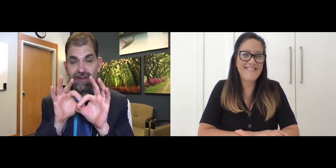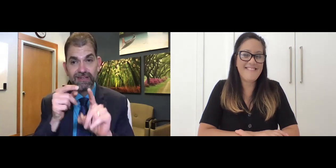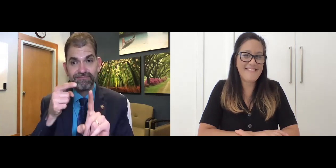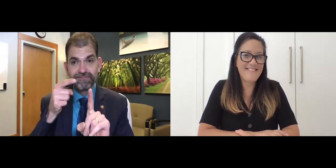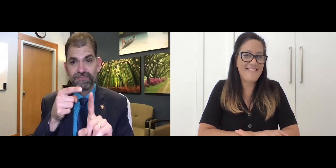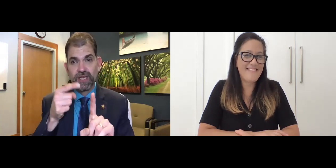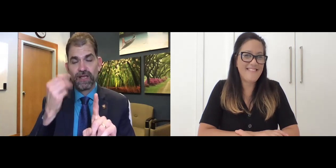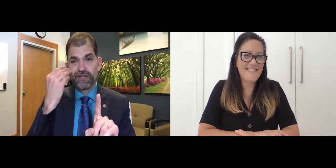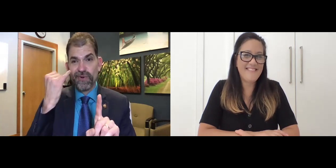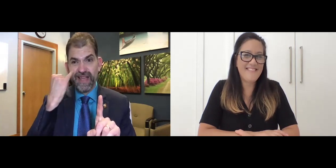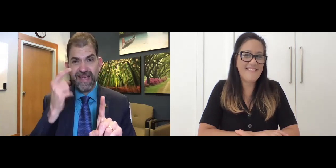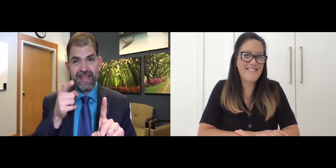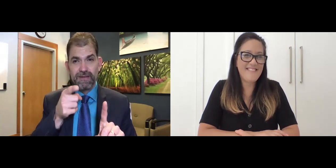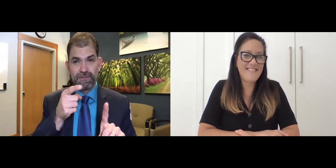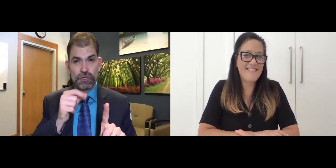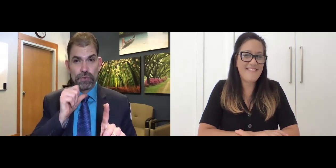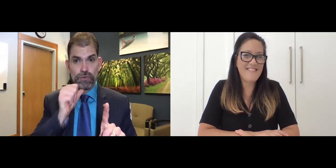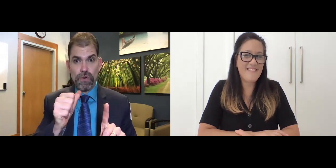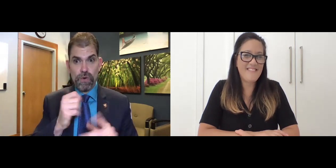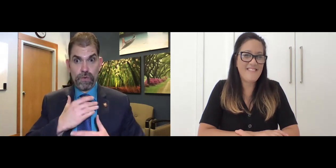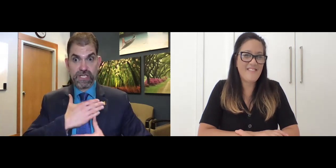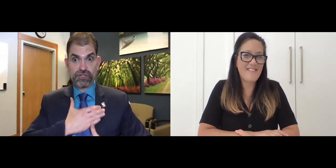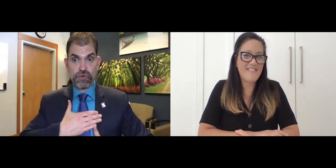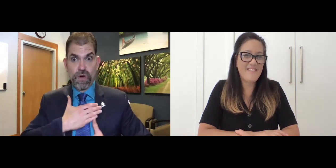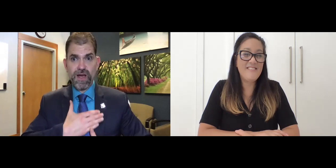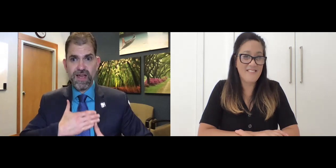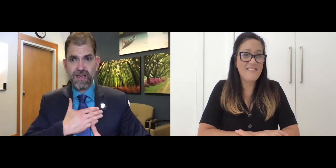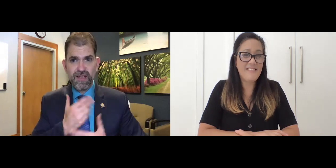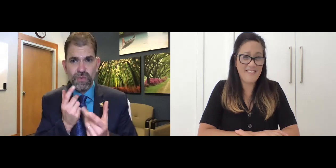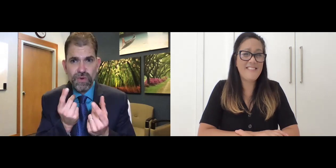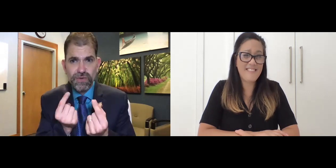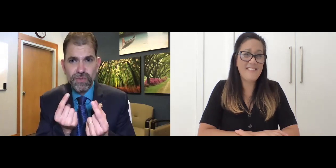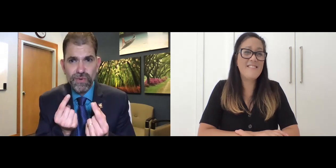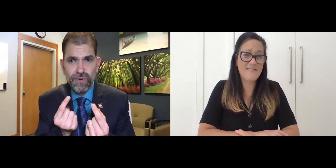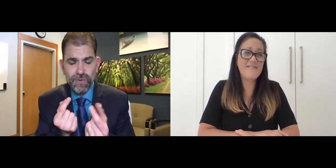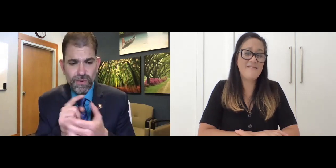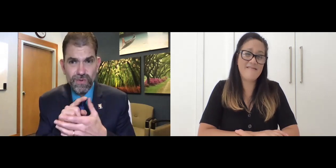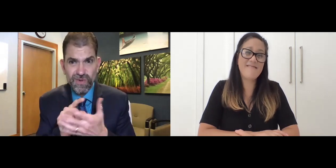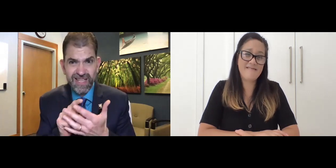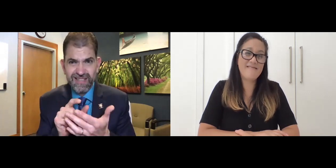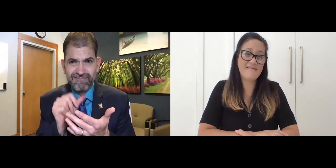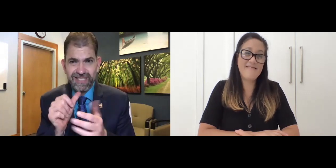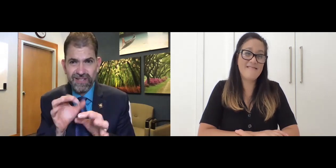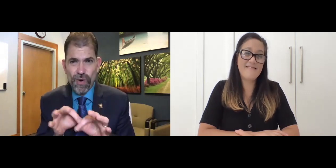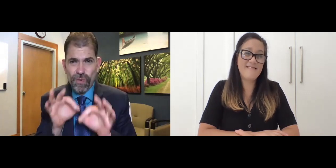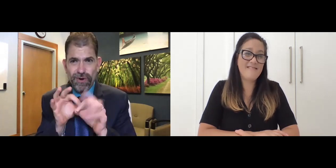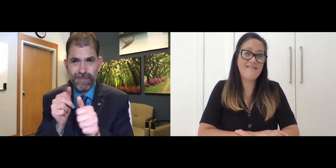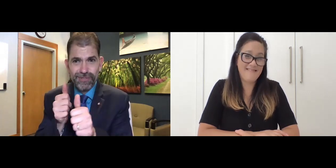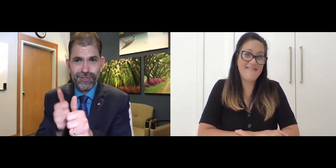It's so important to do what you love. If you don't enjoy what you're doing